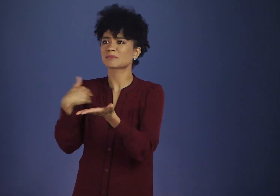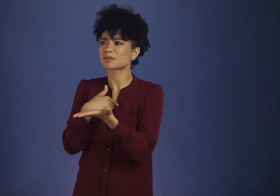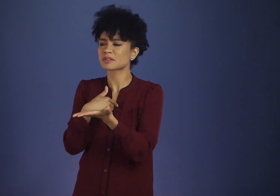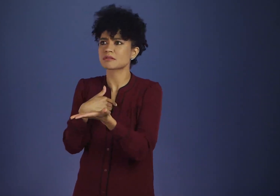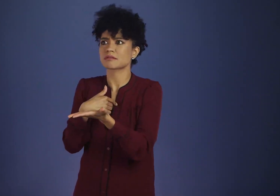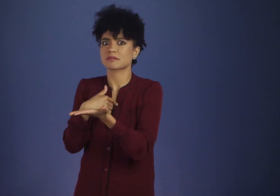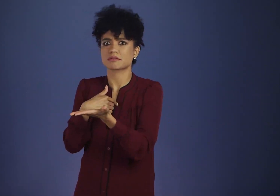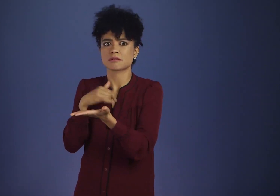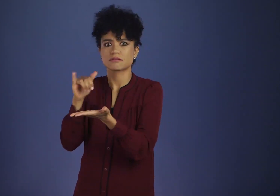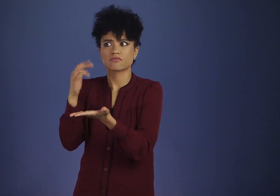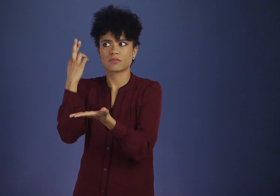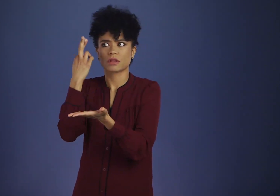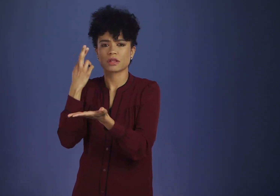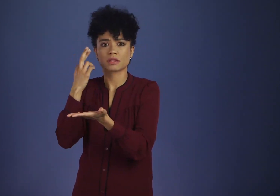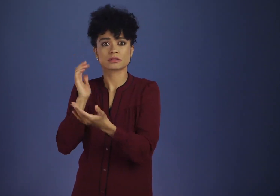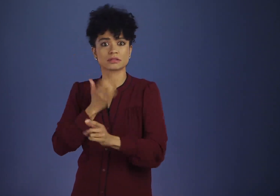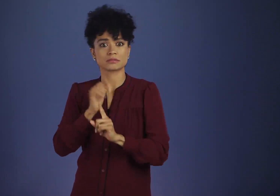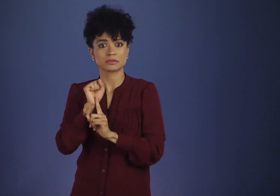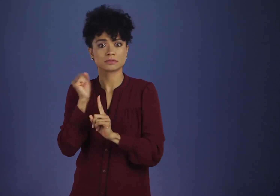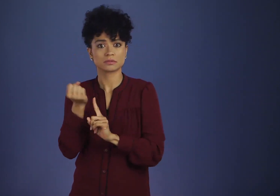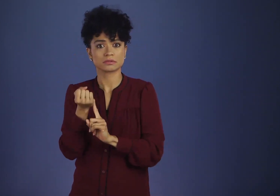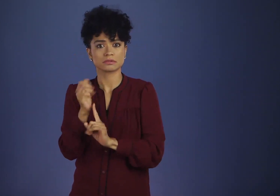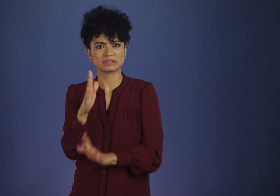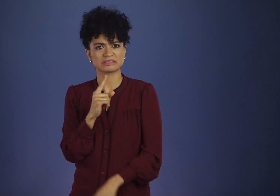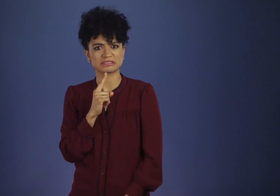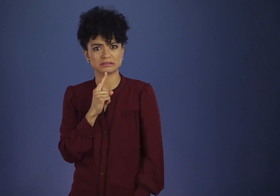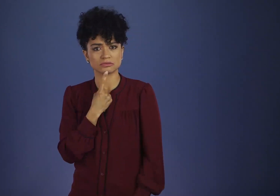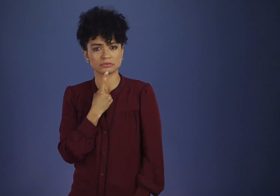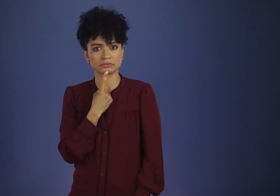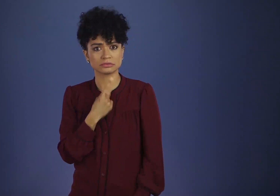and there we discover the fatal nature of our situation.